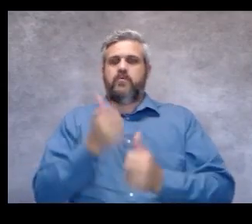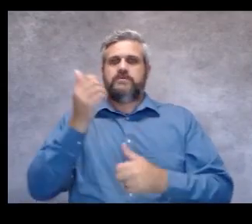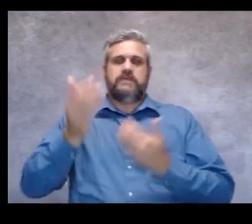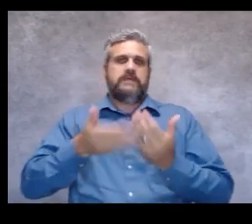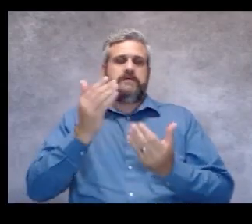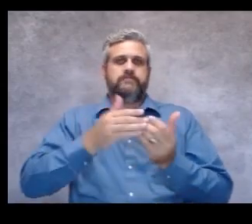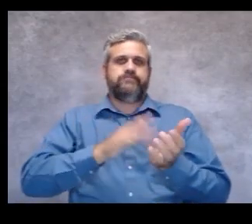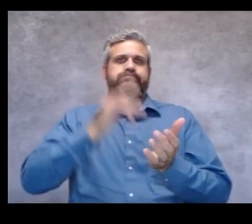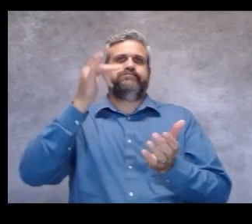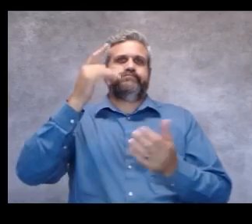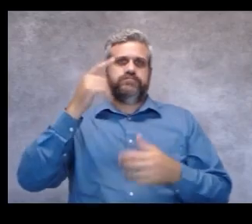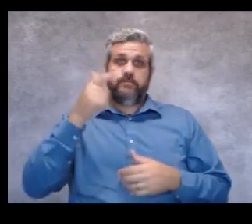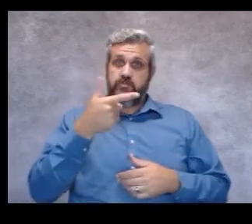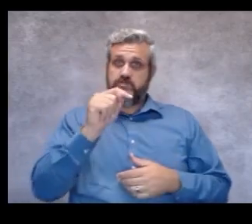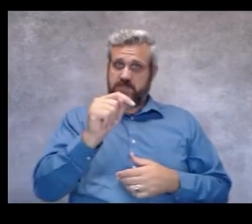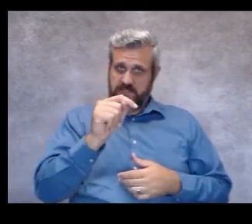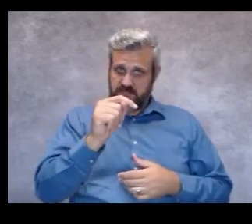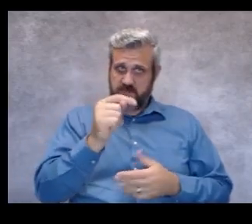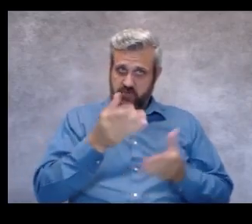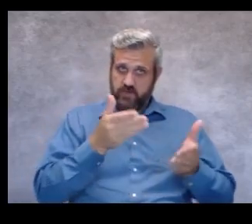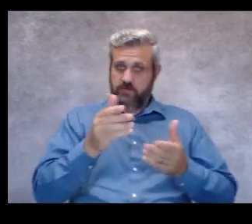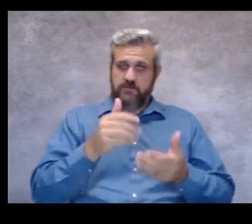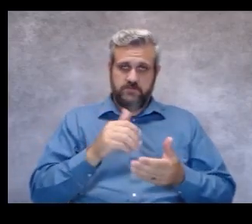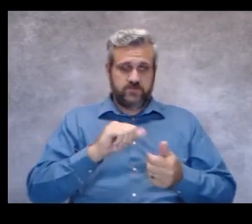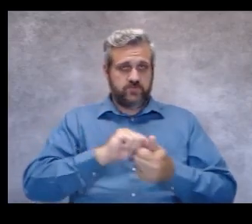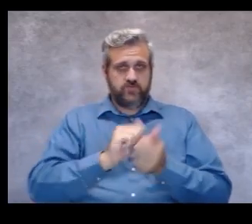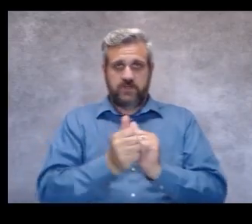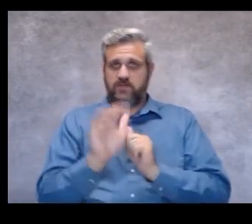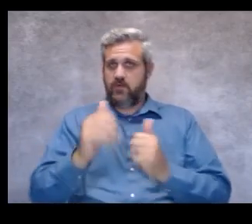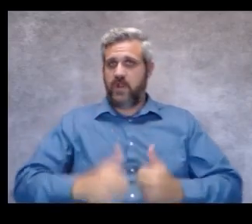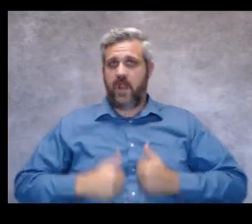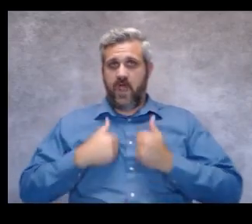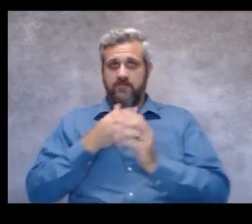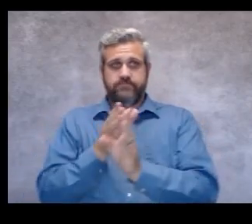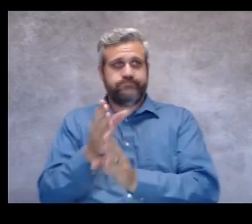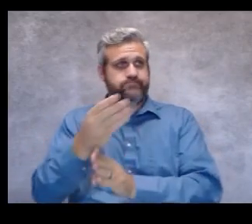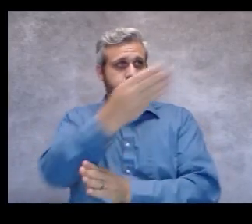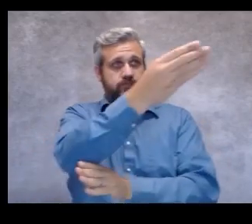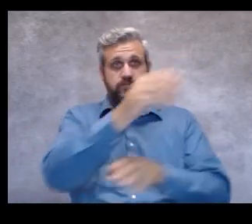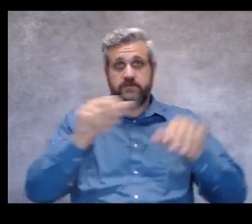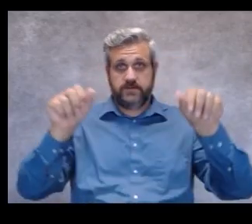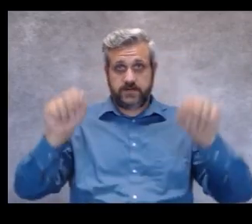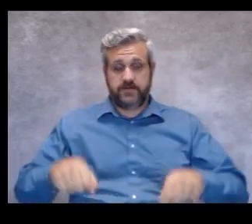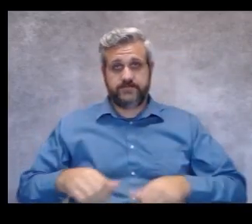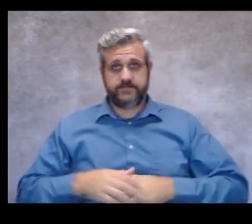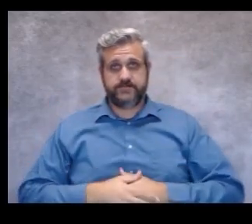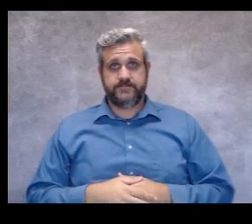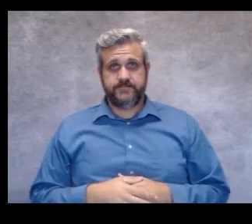service services might change the trajectory of their lives.